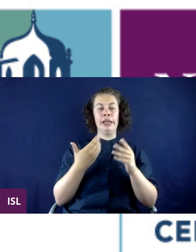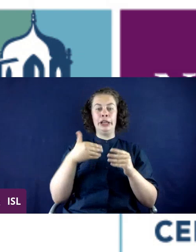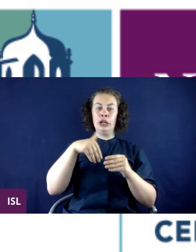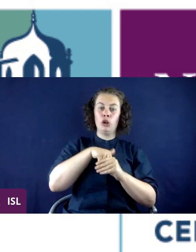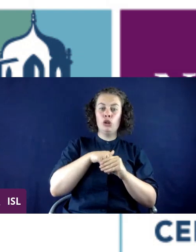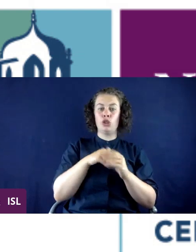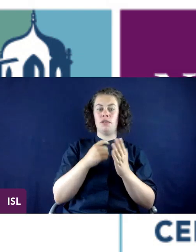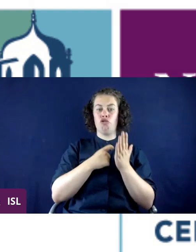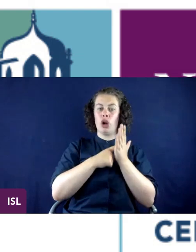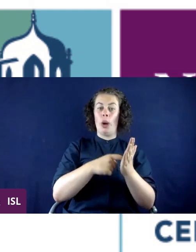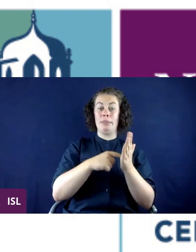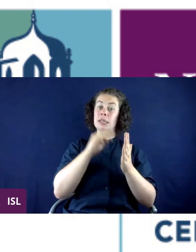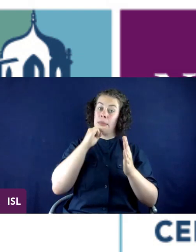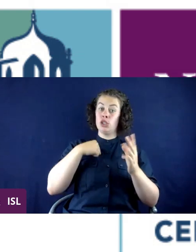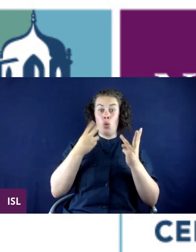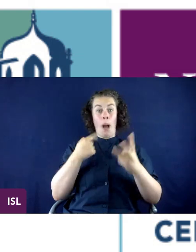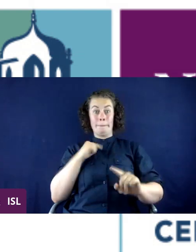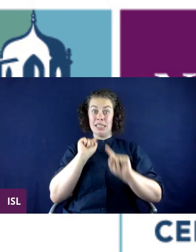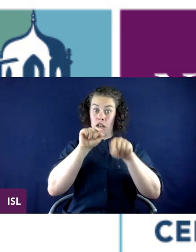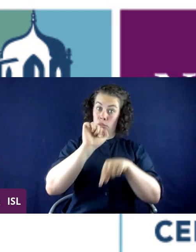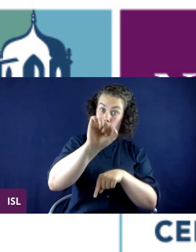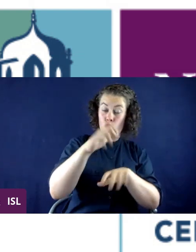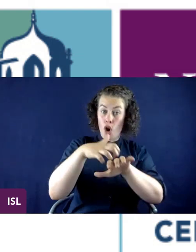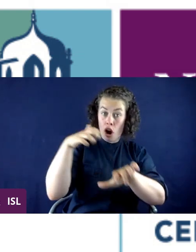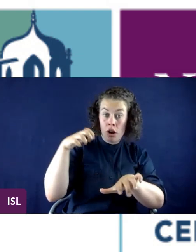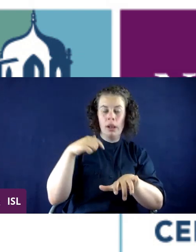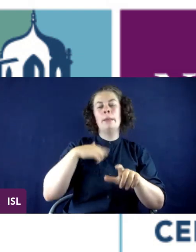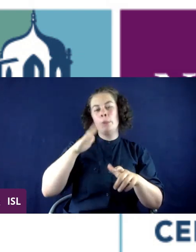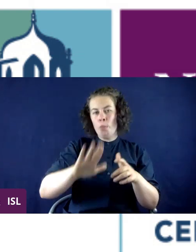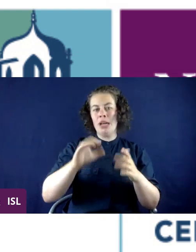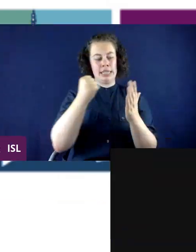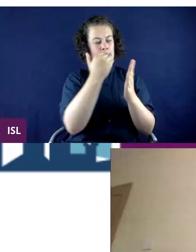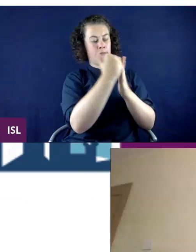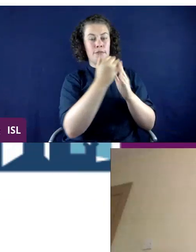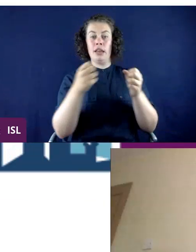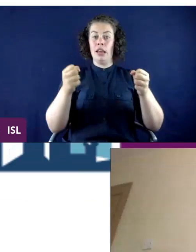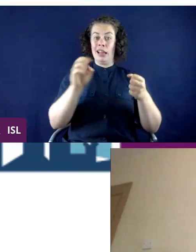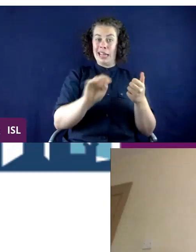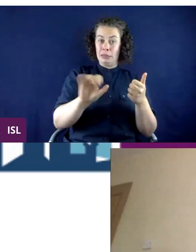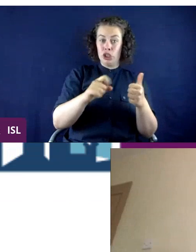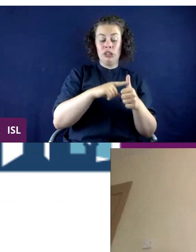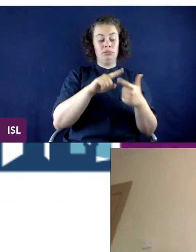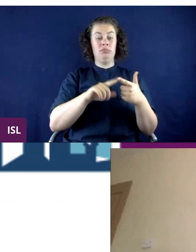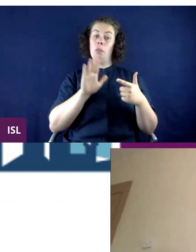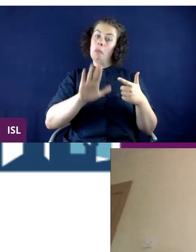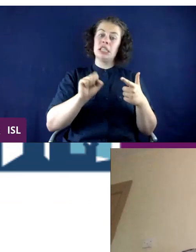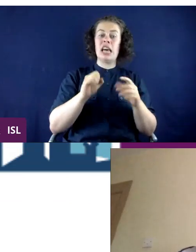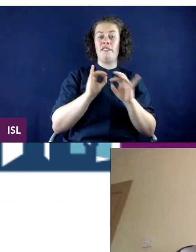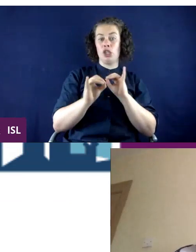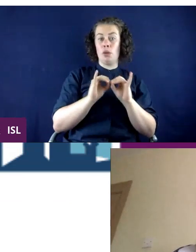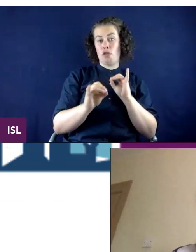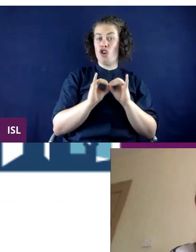these are the inclusive requirements that I have in order to participate. I think it is something we can all benefit from.